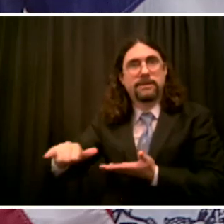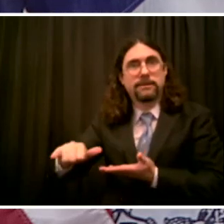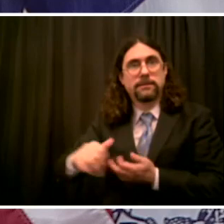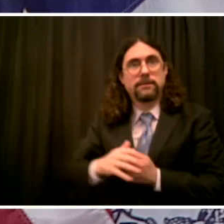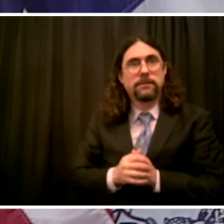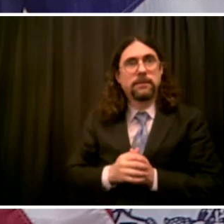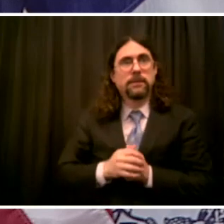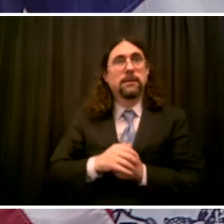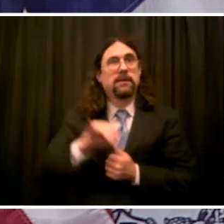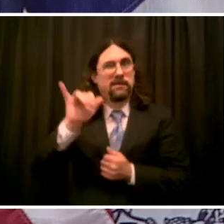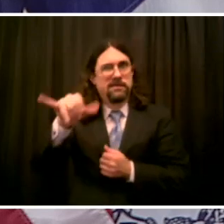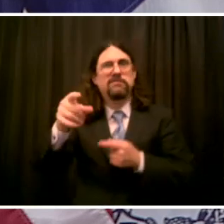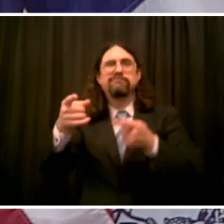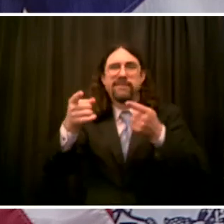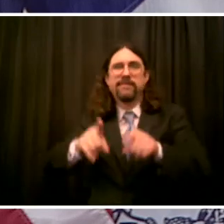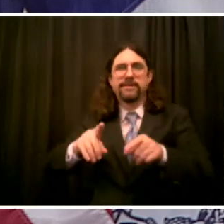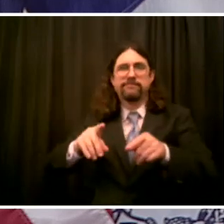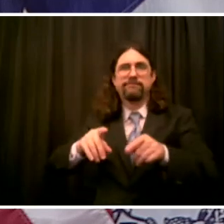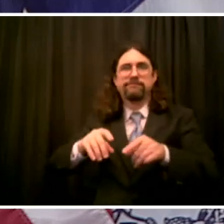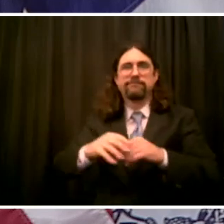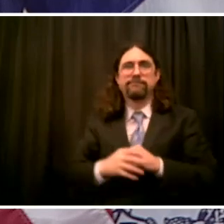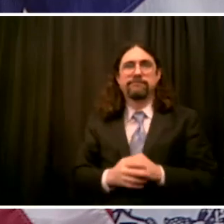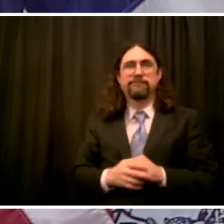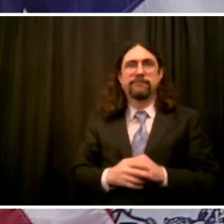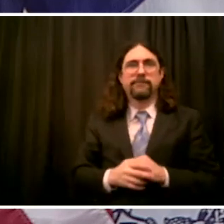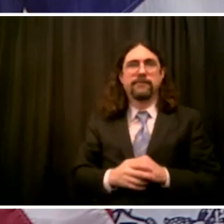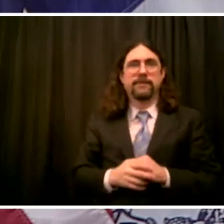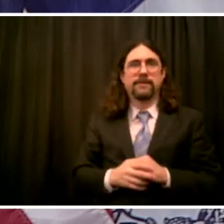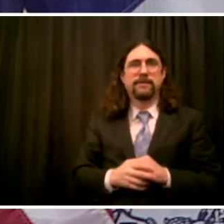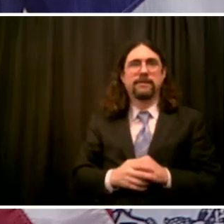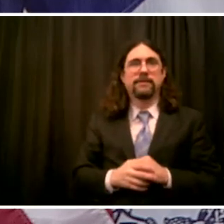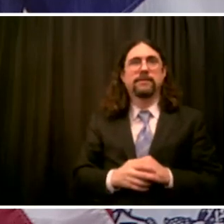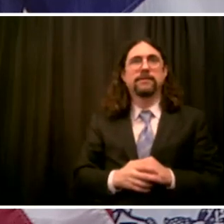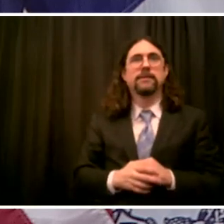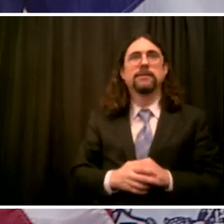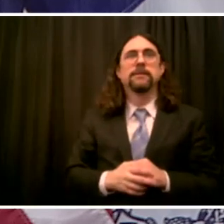THAT I STATED BEFORE, WITHIN AN